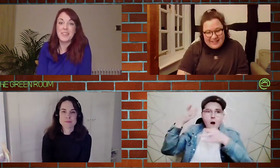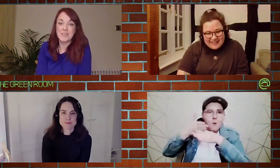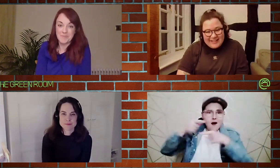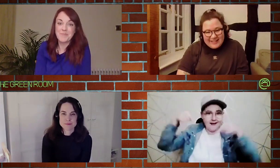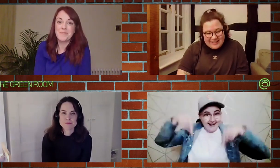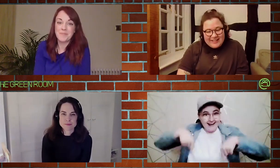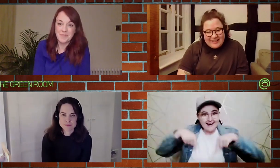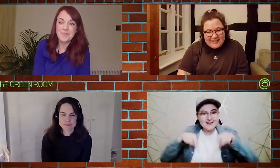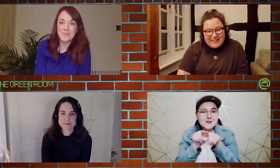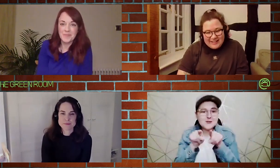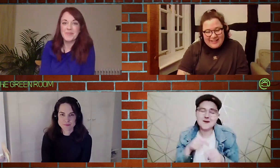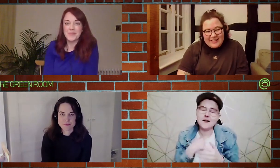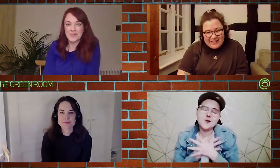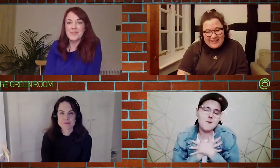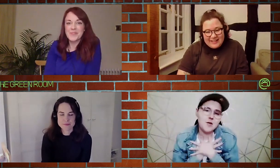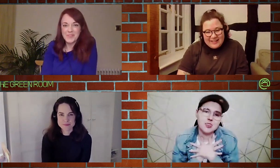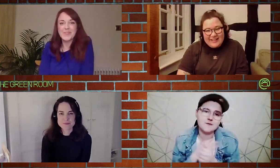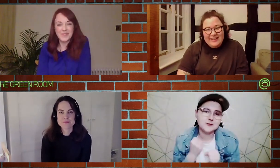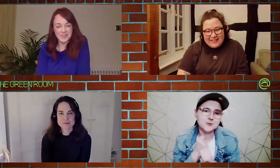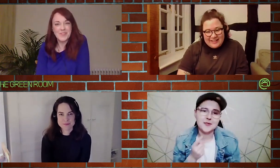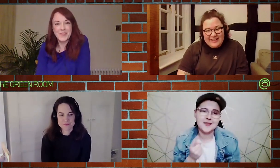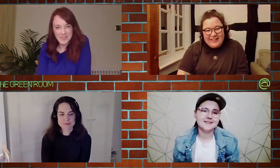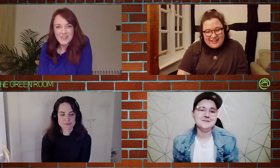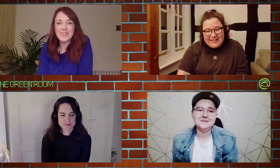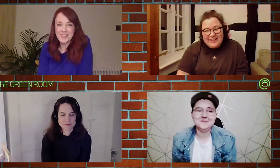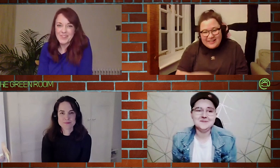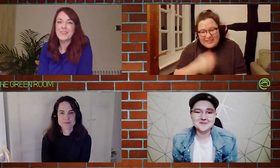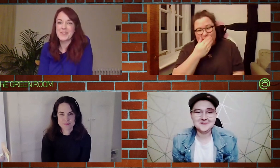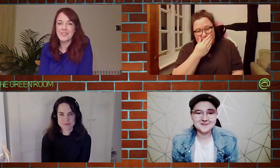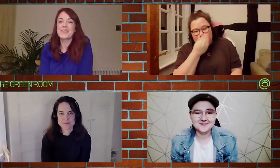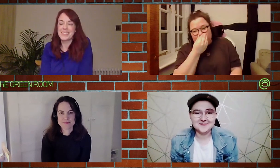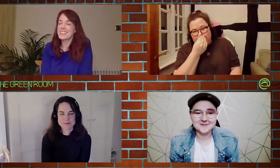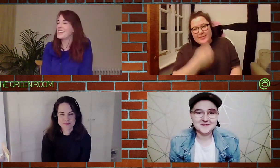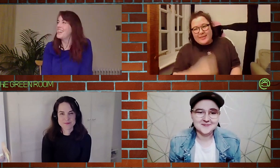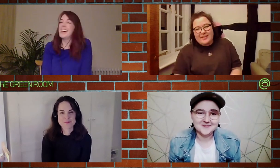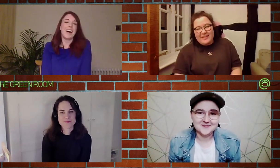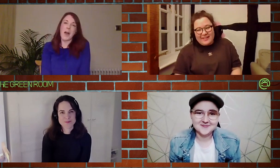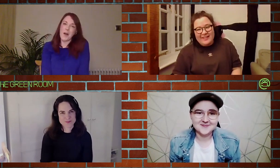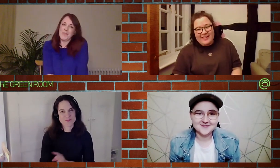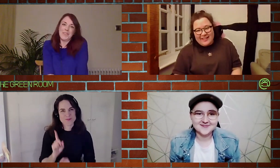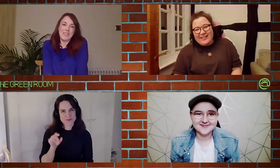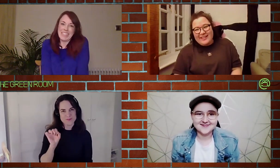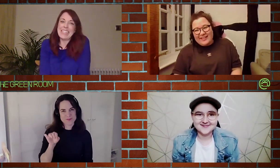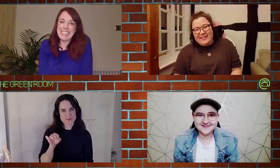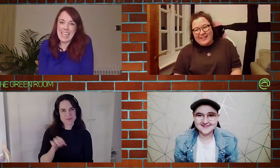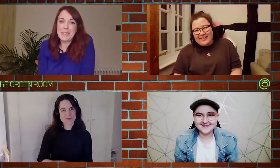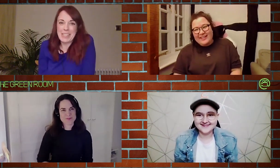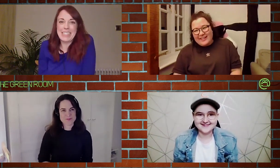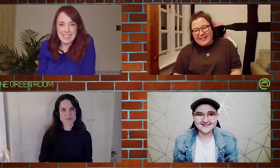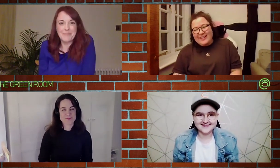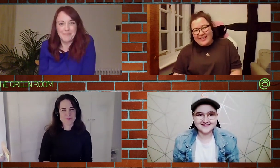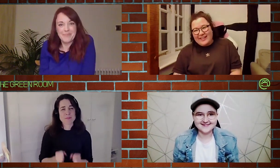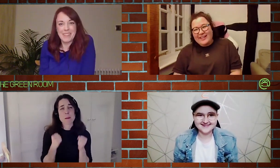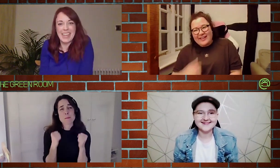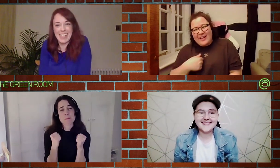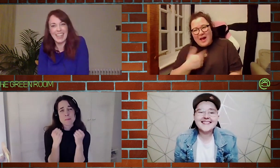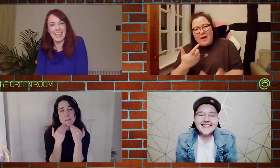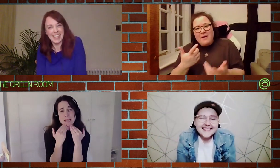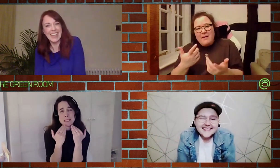Yes. BM: But I want that here. I would love to make something like that. Yes please. And Bea?